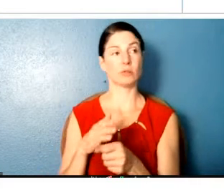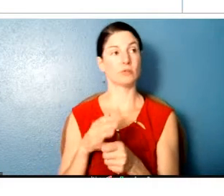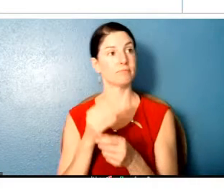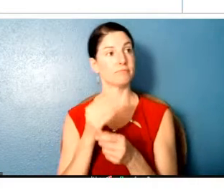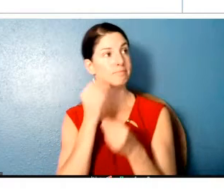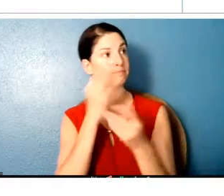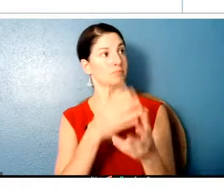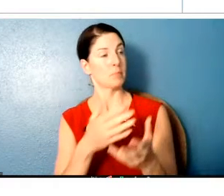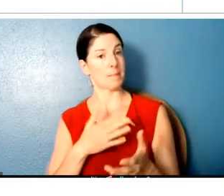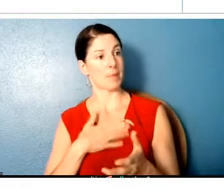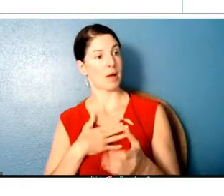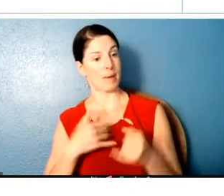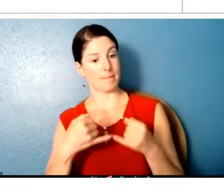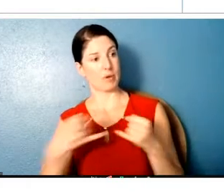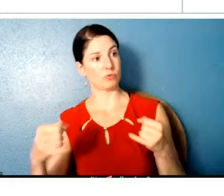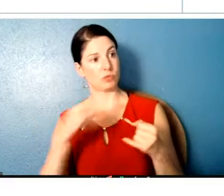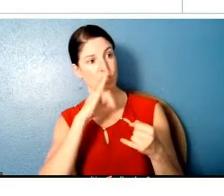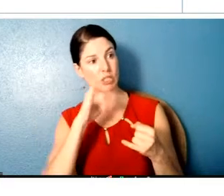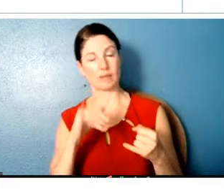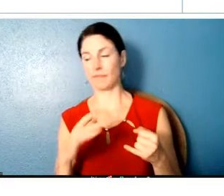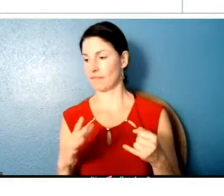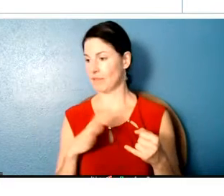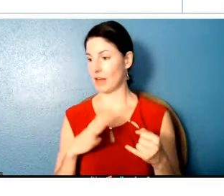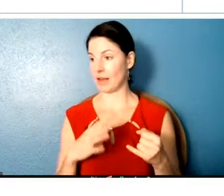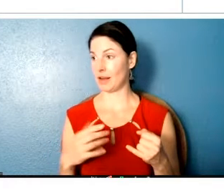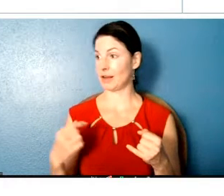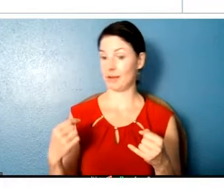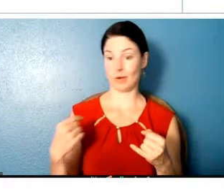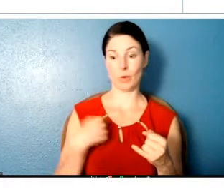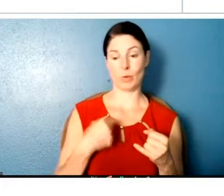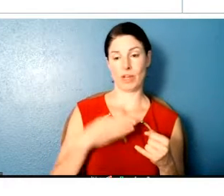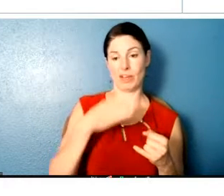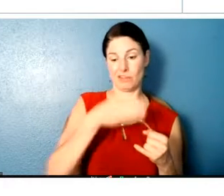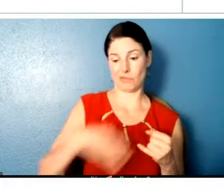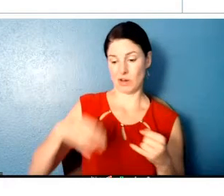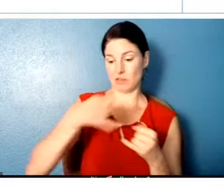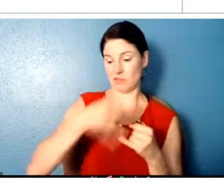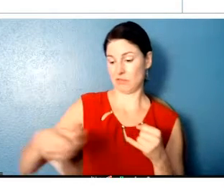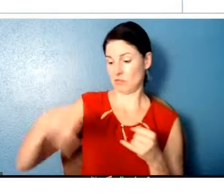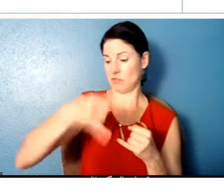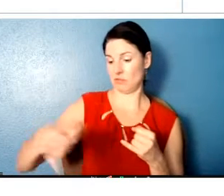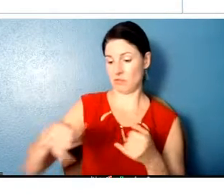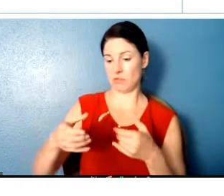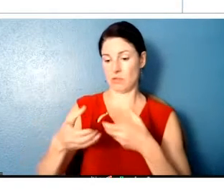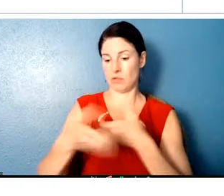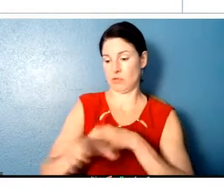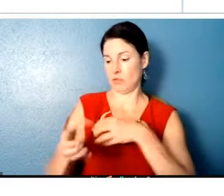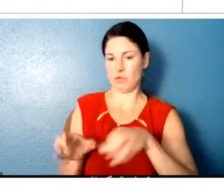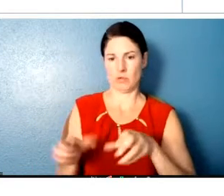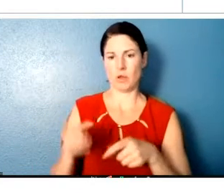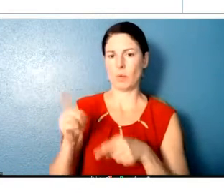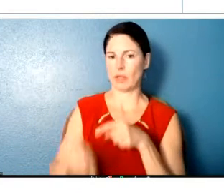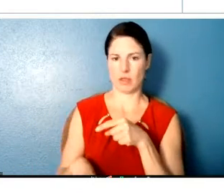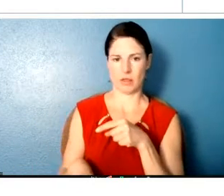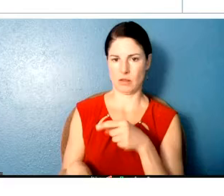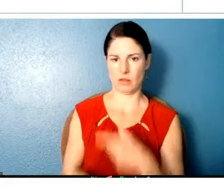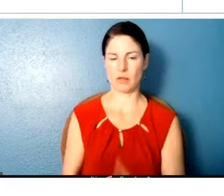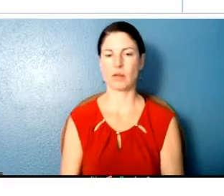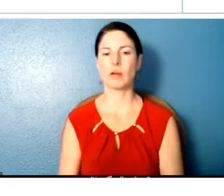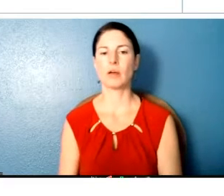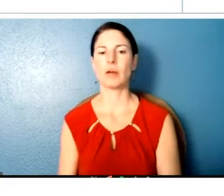Or we cannot divide, a community of interest that's been identified by the county and i'll explain community of interest, a little bit later.